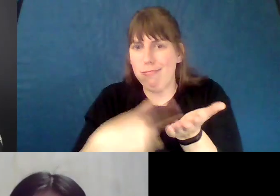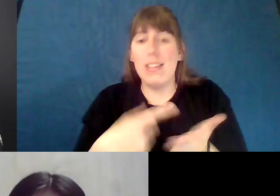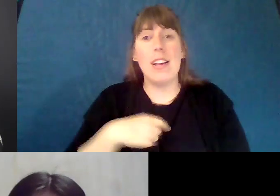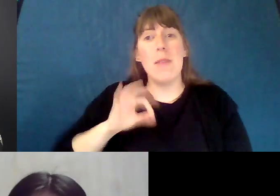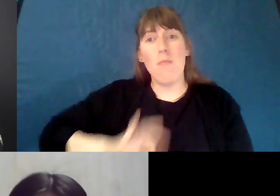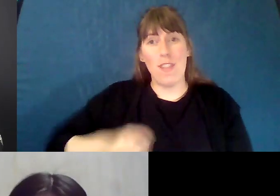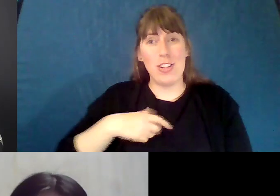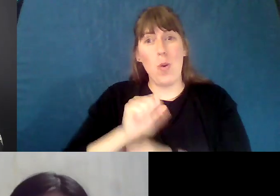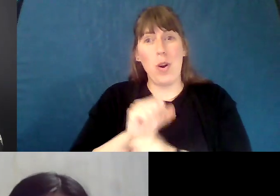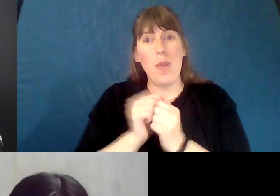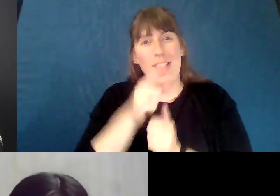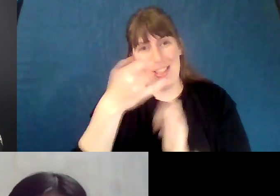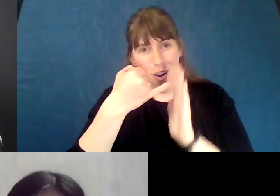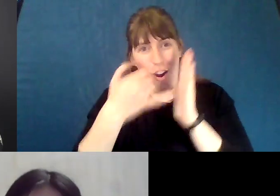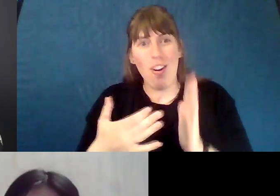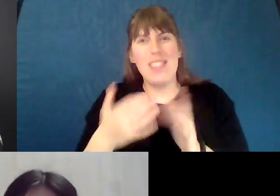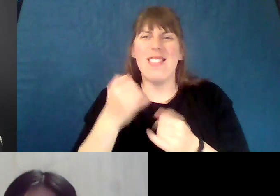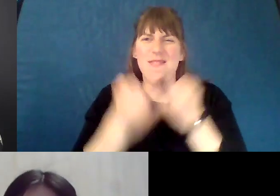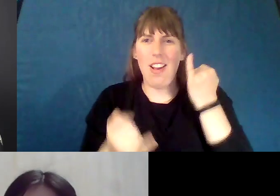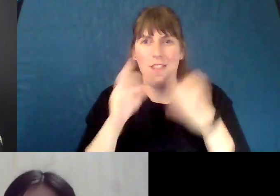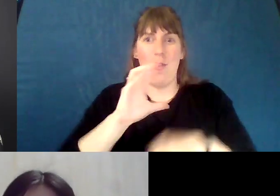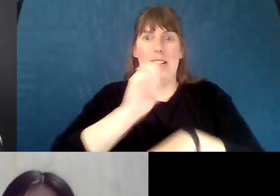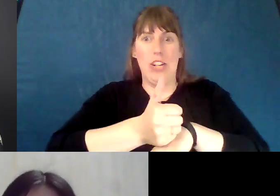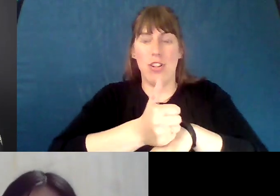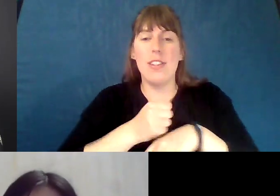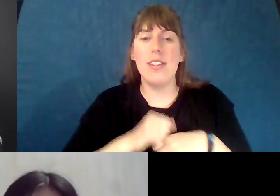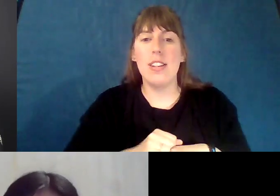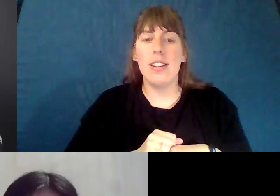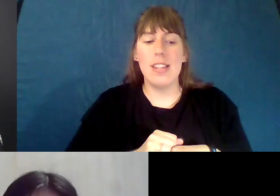in the final stages of installation, the deliberateness of each aesthetic decision,